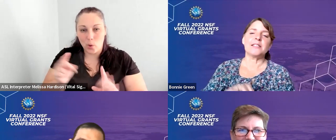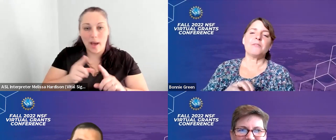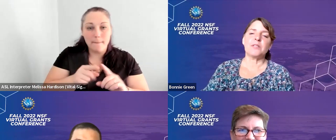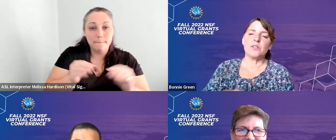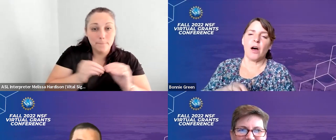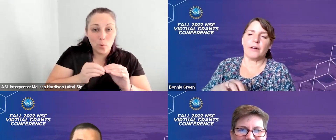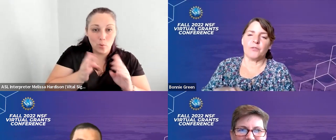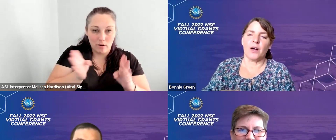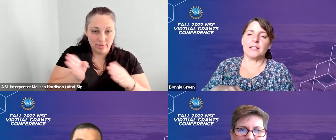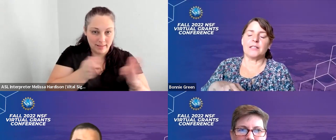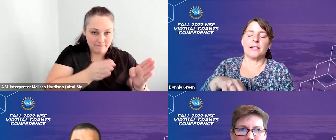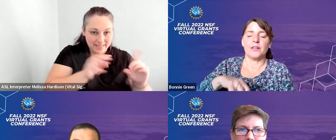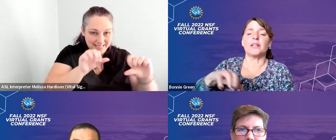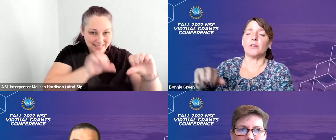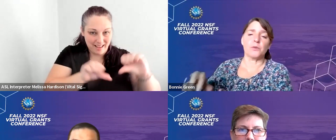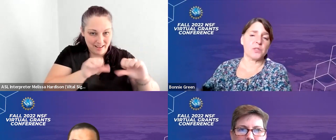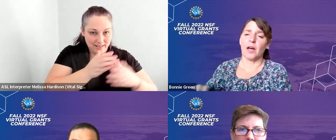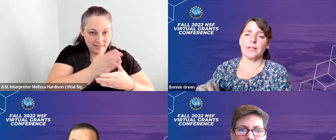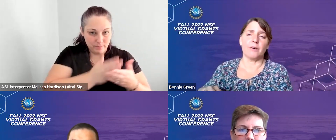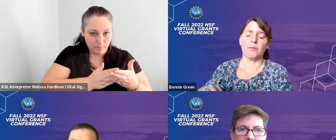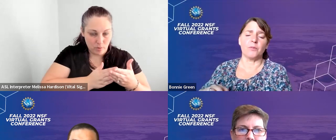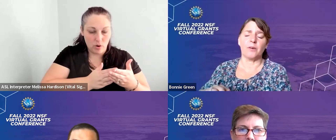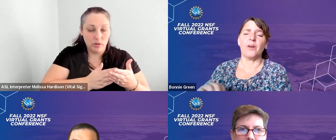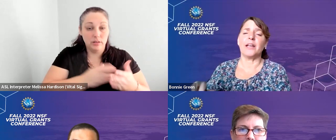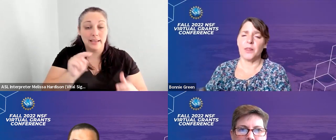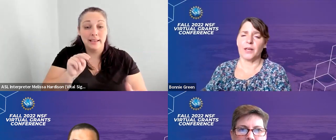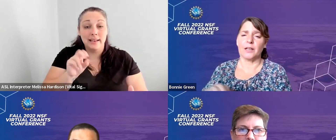NSF does not fund the clinical side of anything.